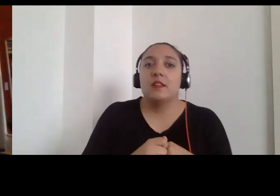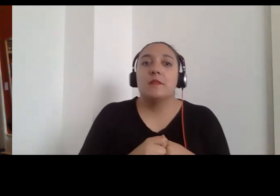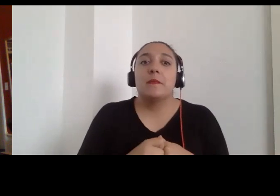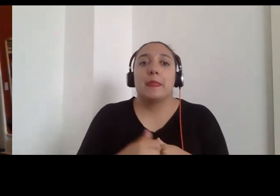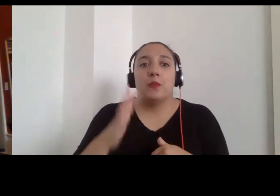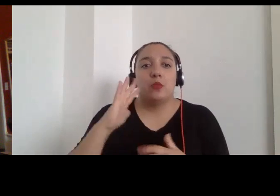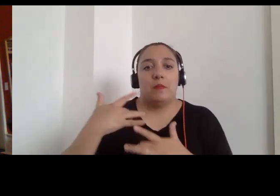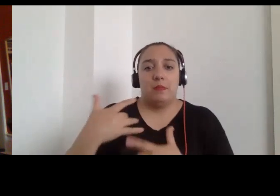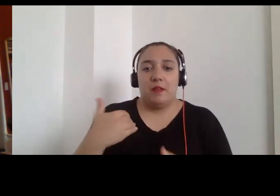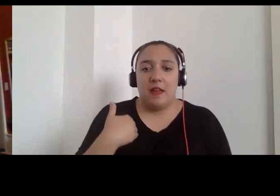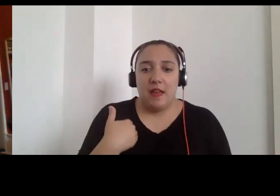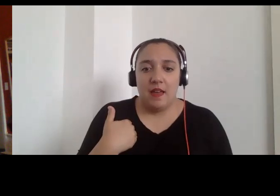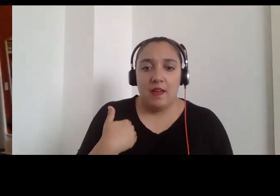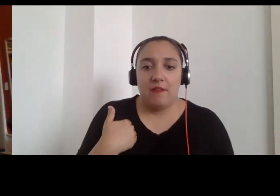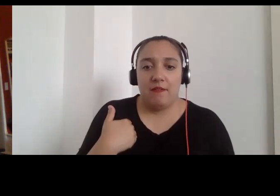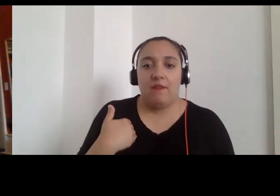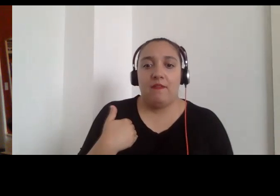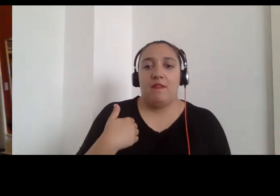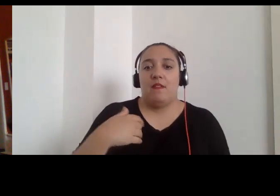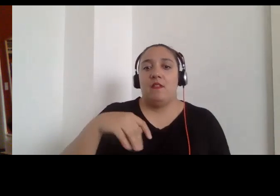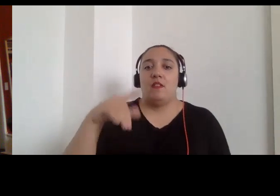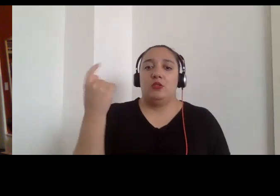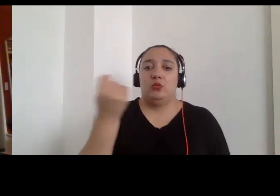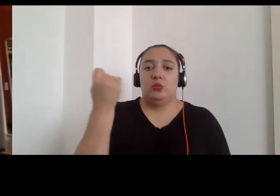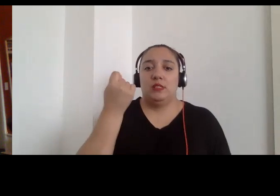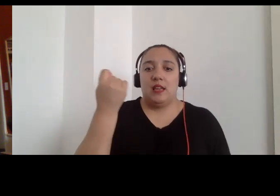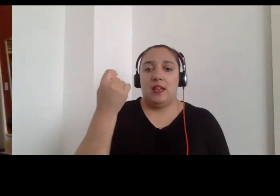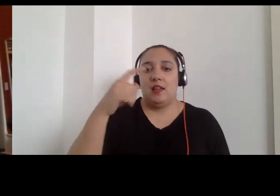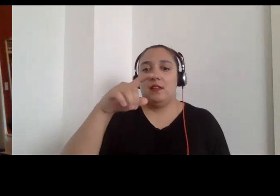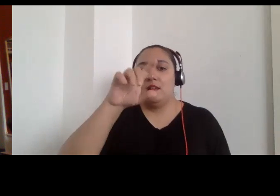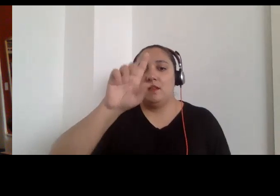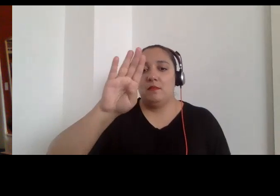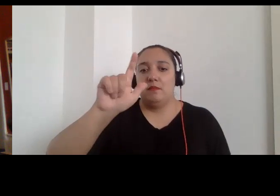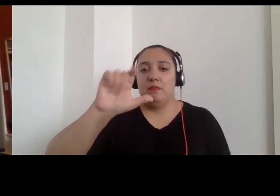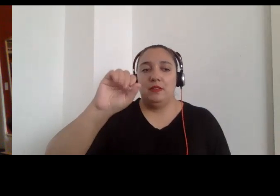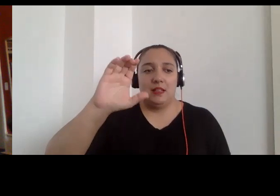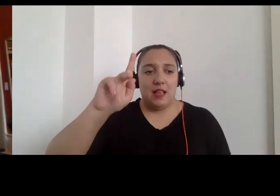Dance NYC itself took off for a few days to mourn and to prioritize